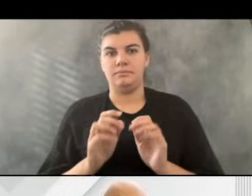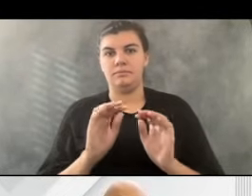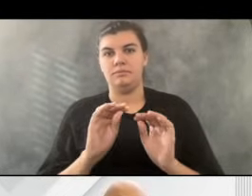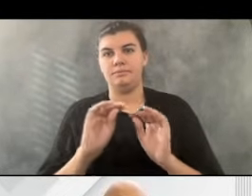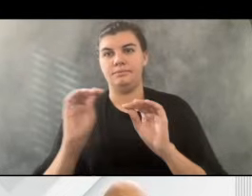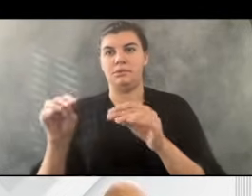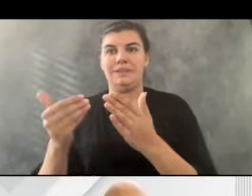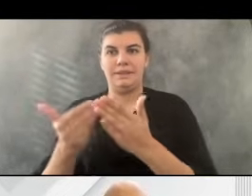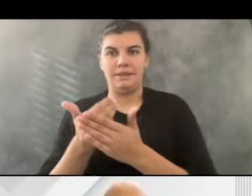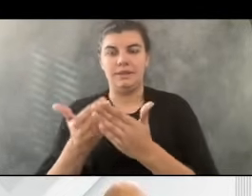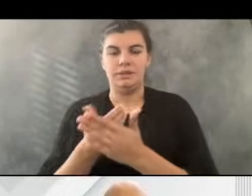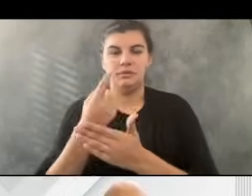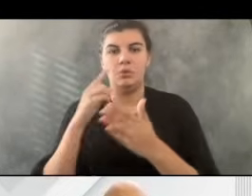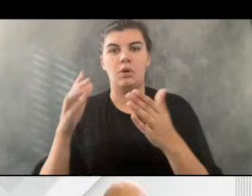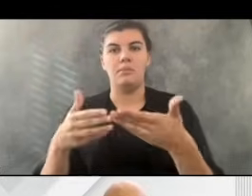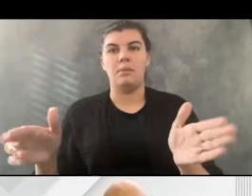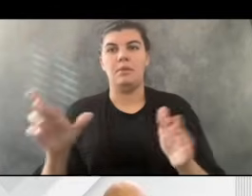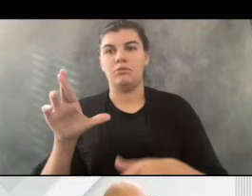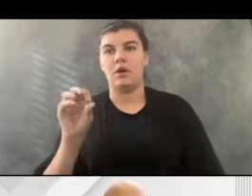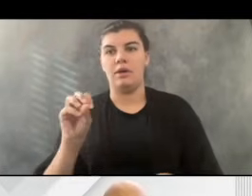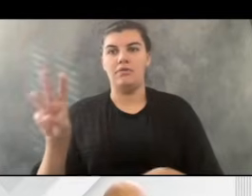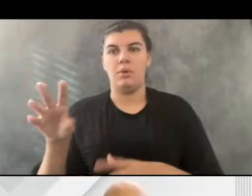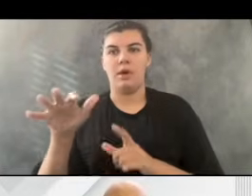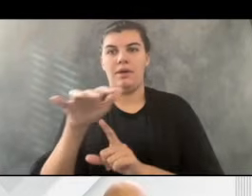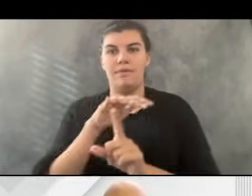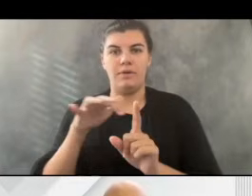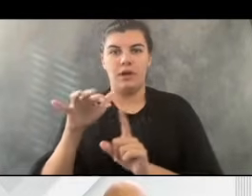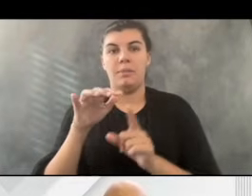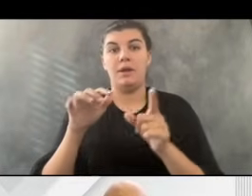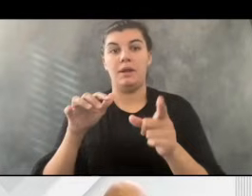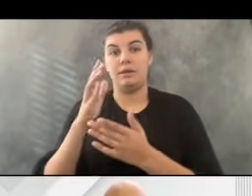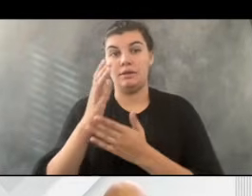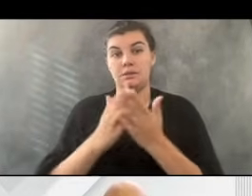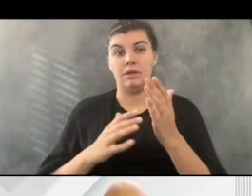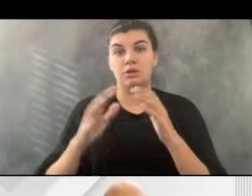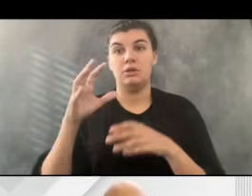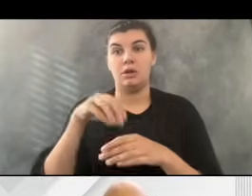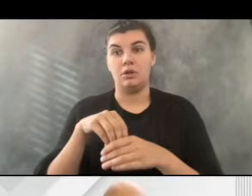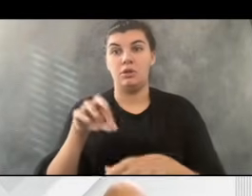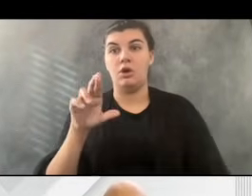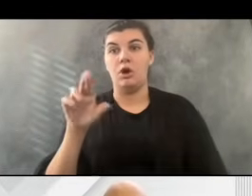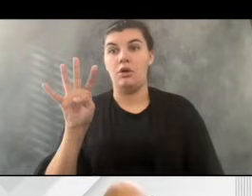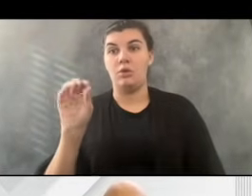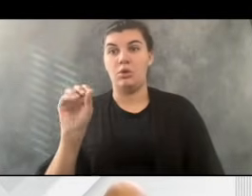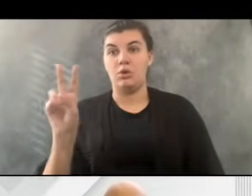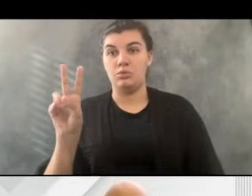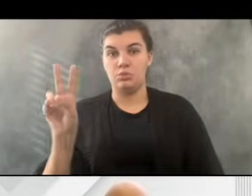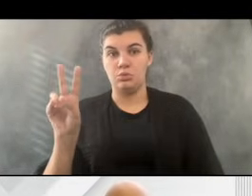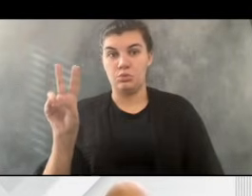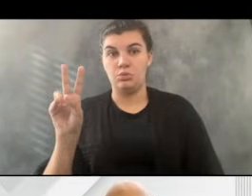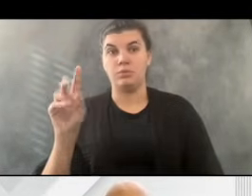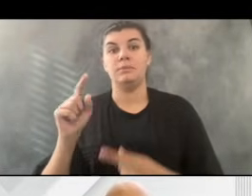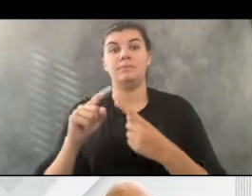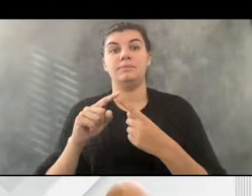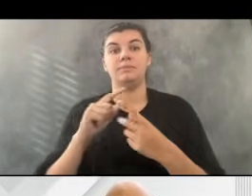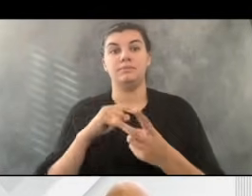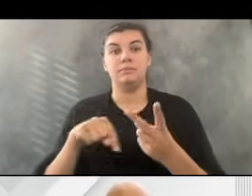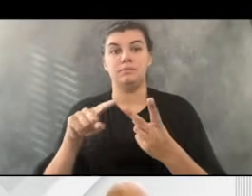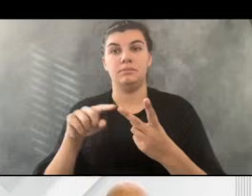right-of-way environment. These sections include R402: pursuing objects and vertical clearance, R403: